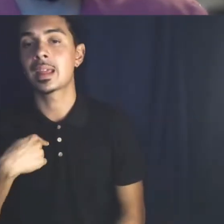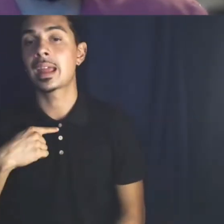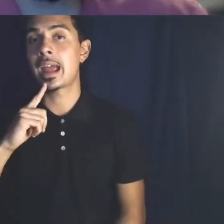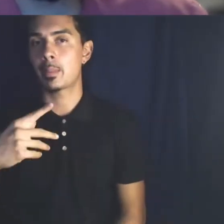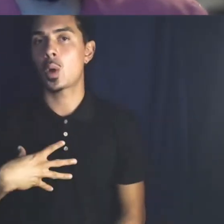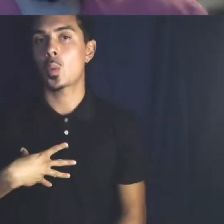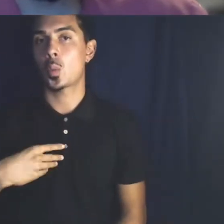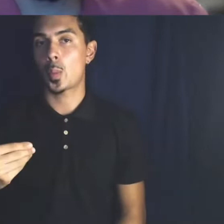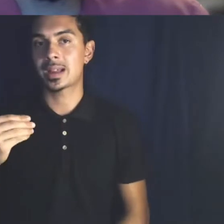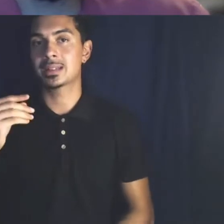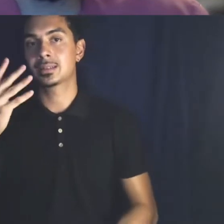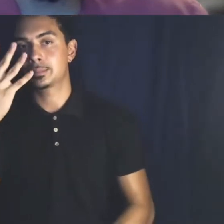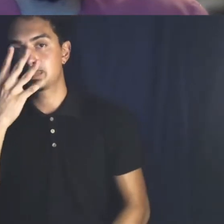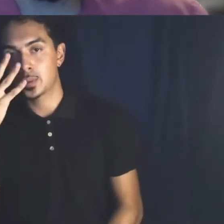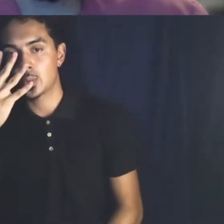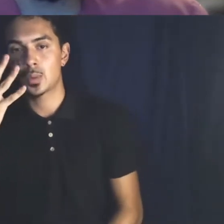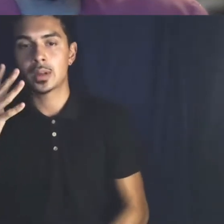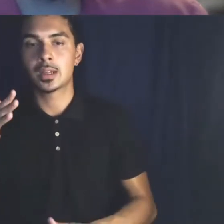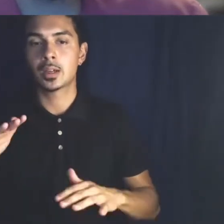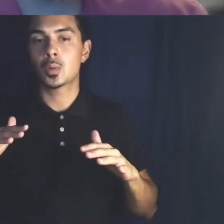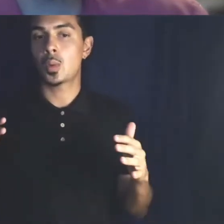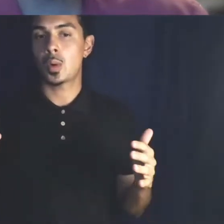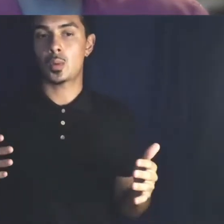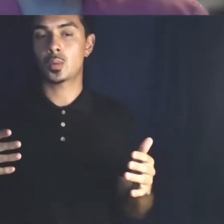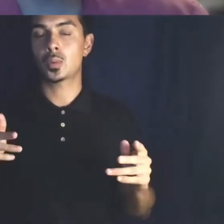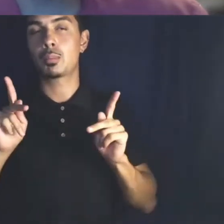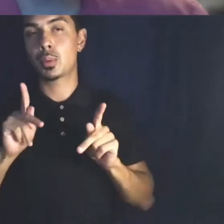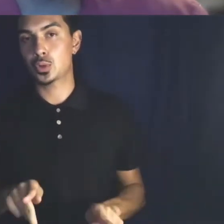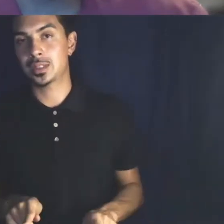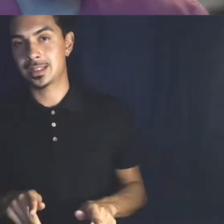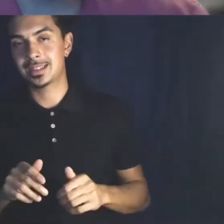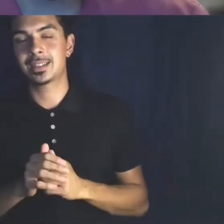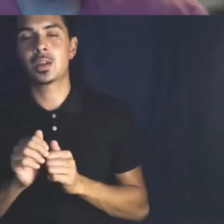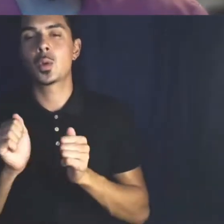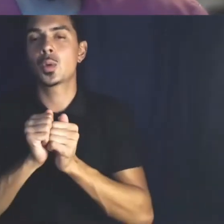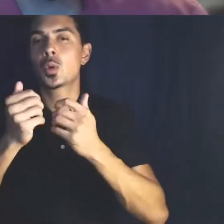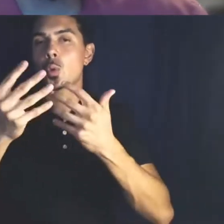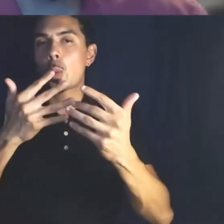rather round person with graying hair, glasses,